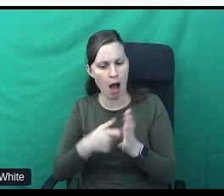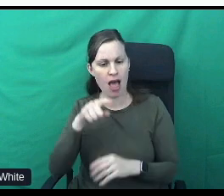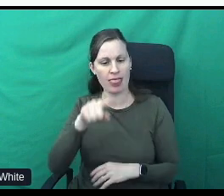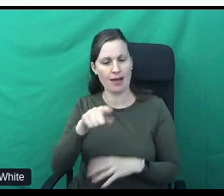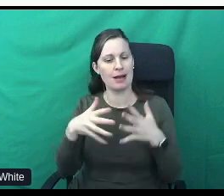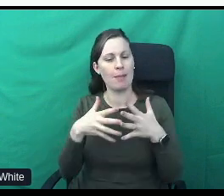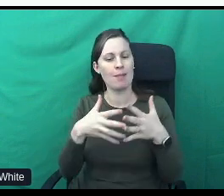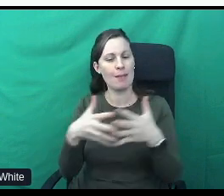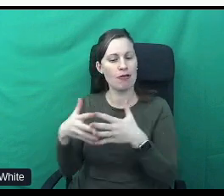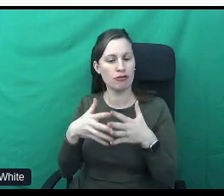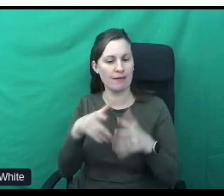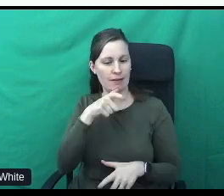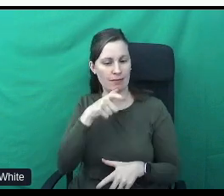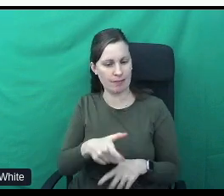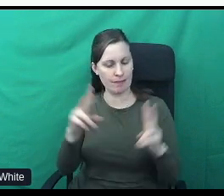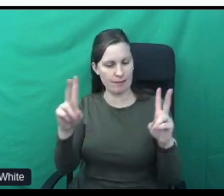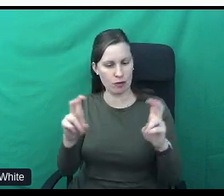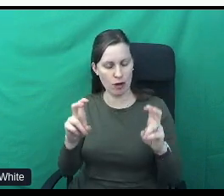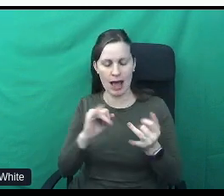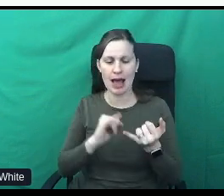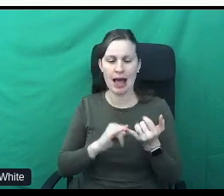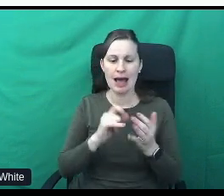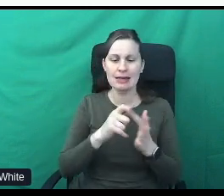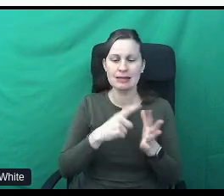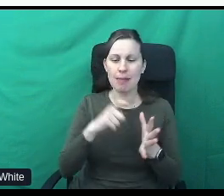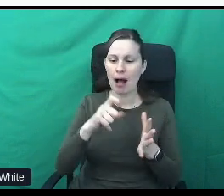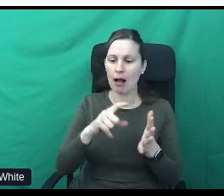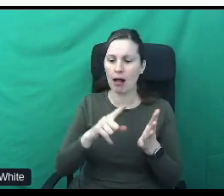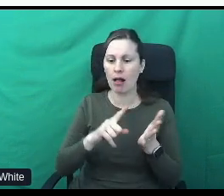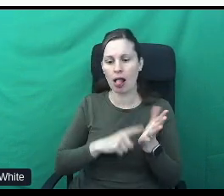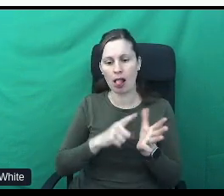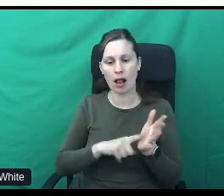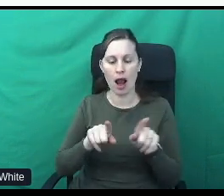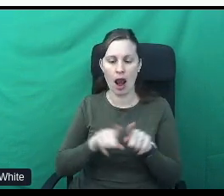I believe spakle is like our poly filler in in the UK or Europe